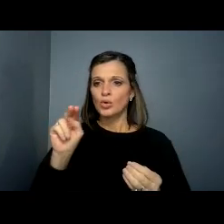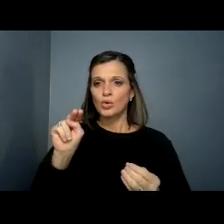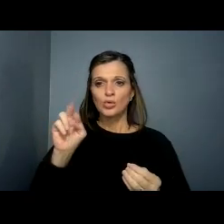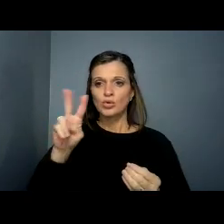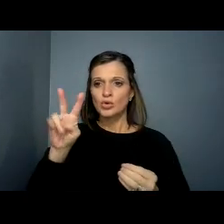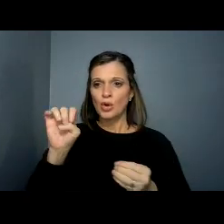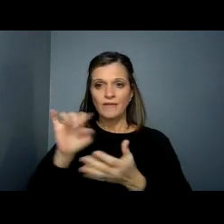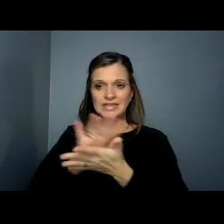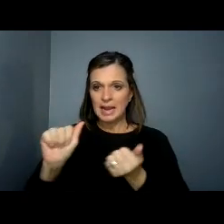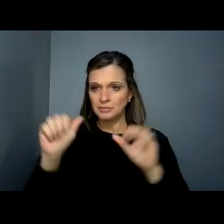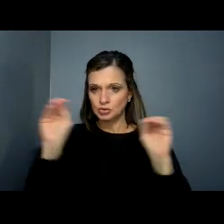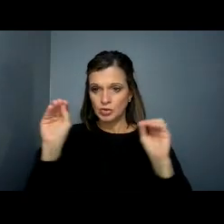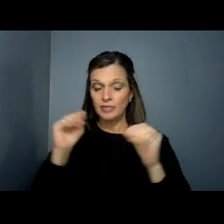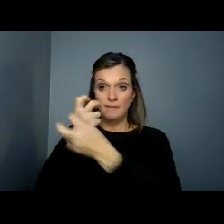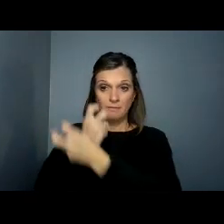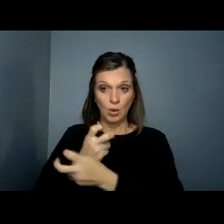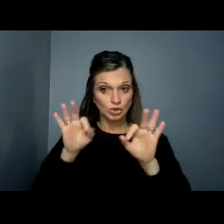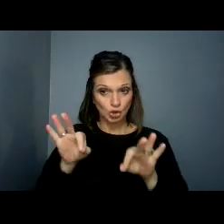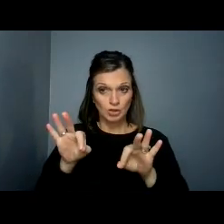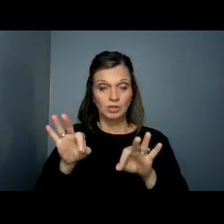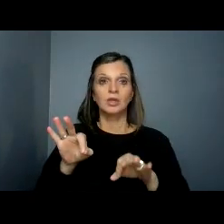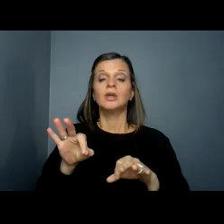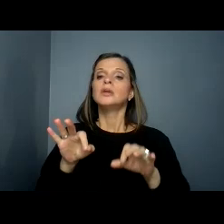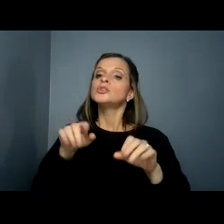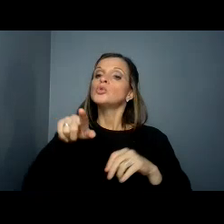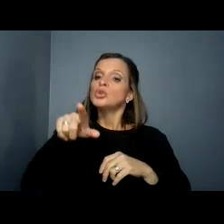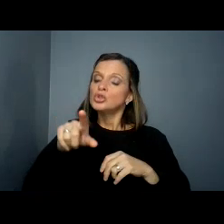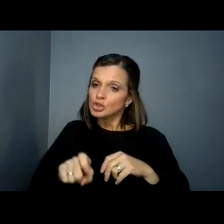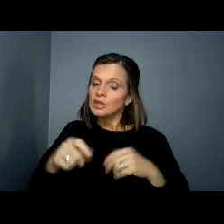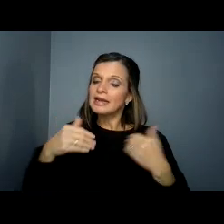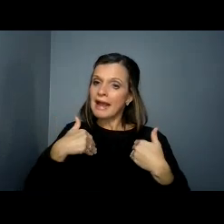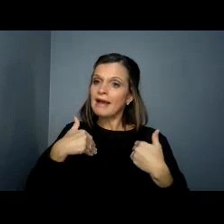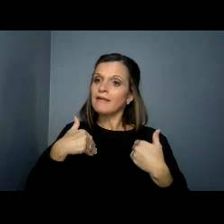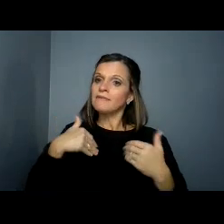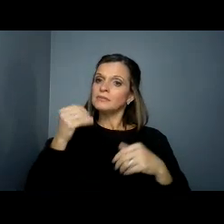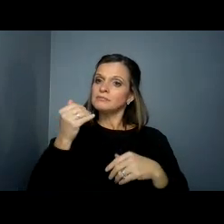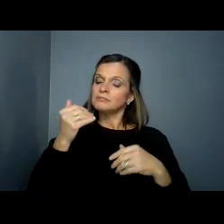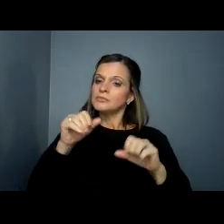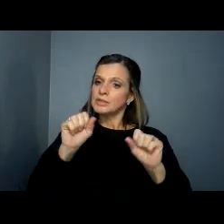discrimination should be good. If it's loud enough, it should be good. If it's loud enough.